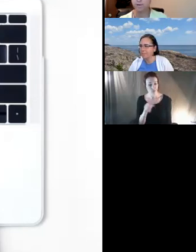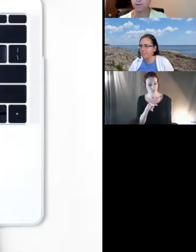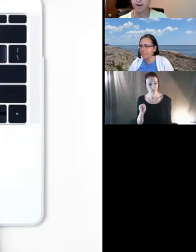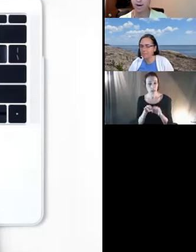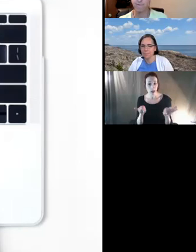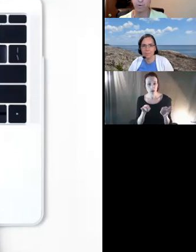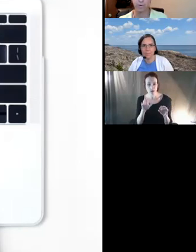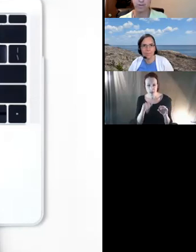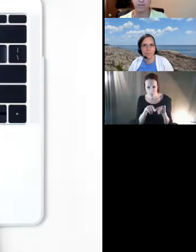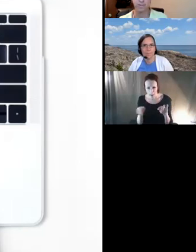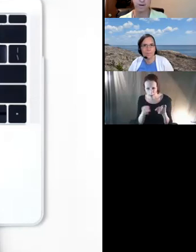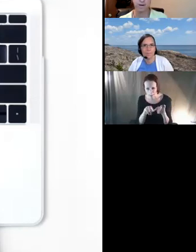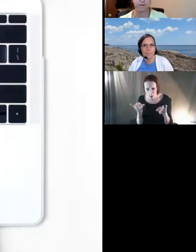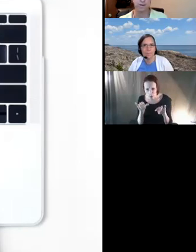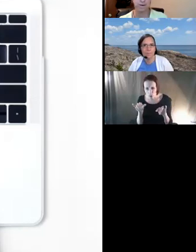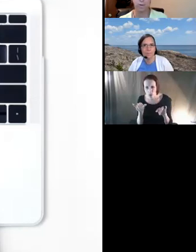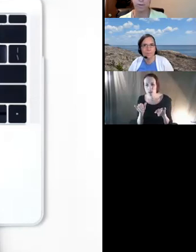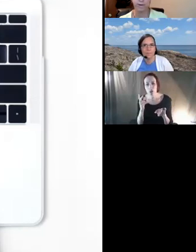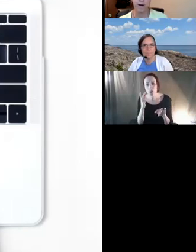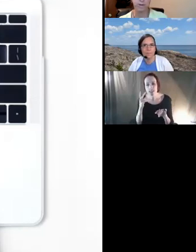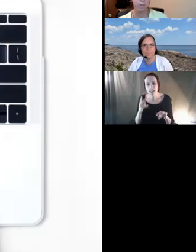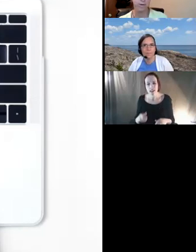should have your CC button or the three dots will